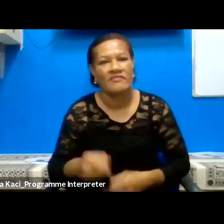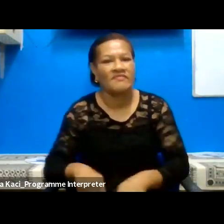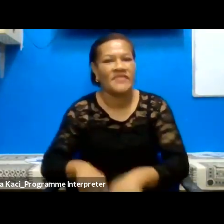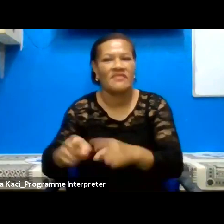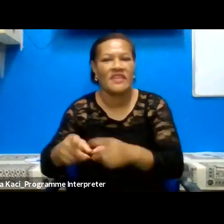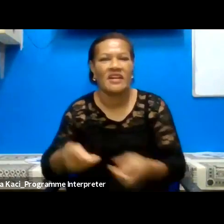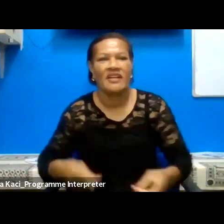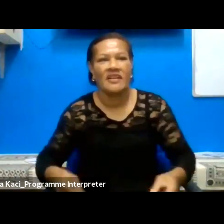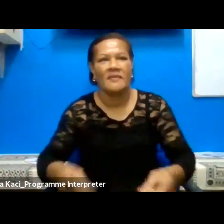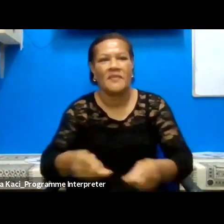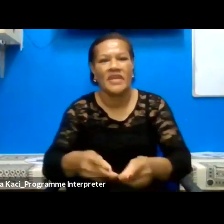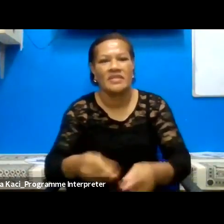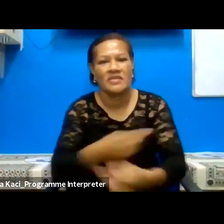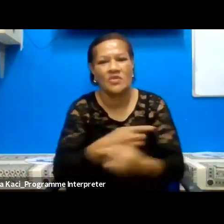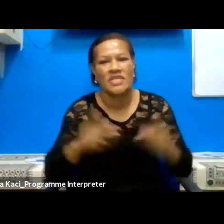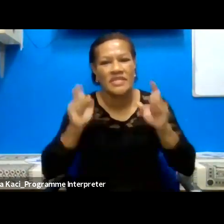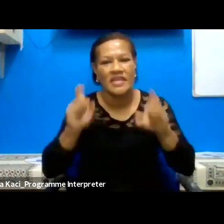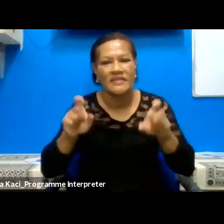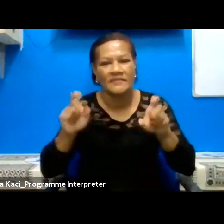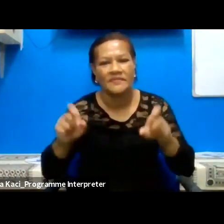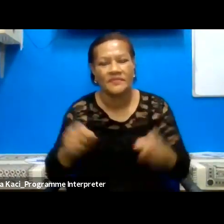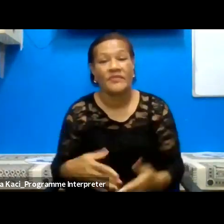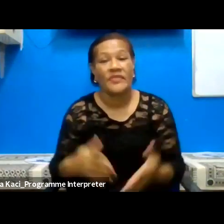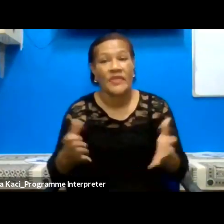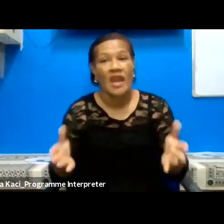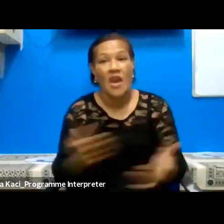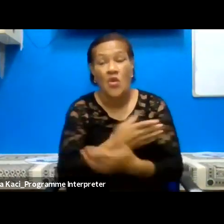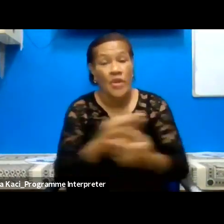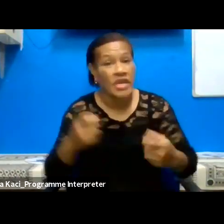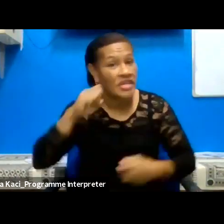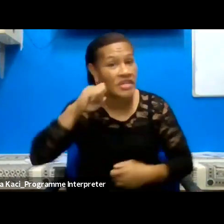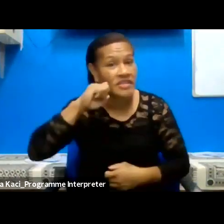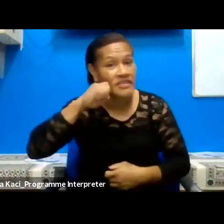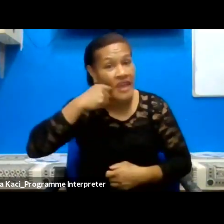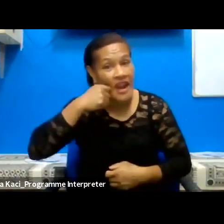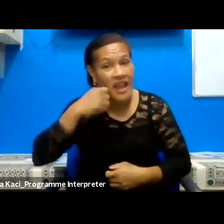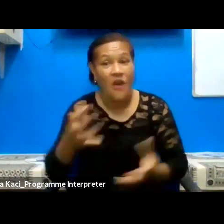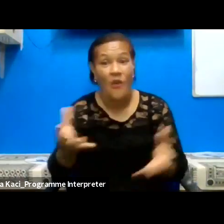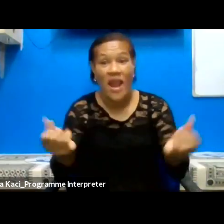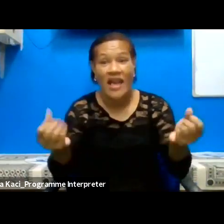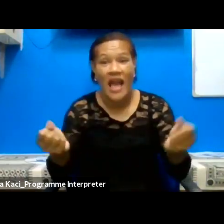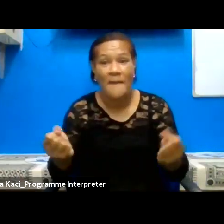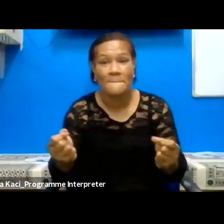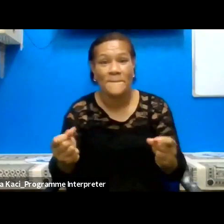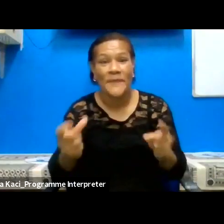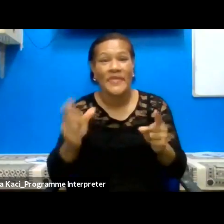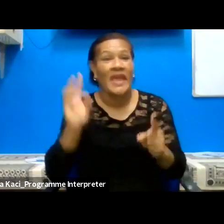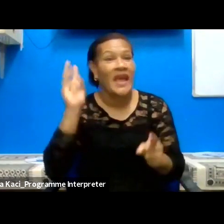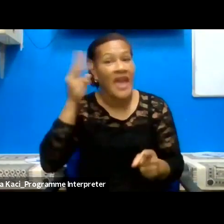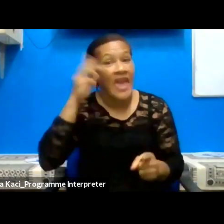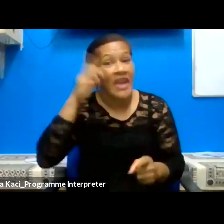same time, number ten is reduce